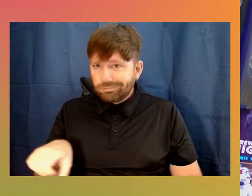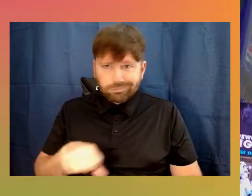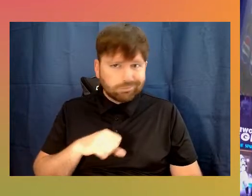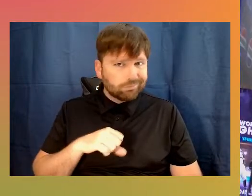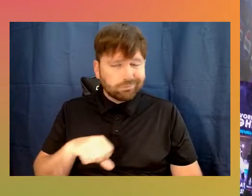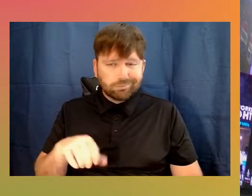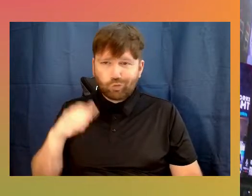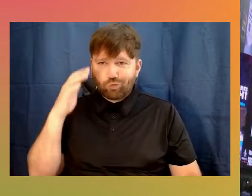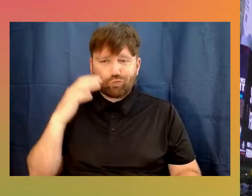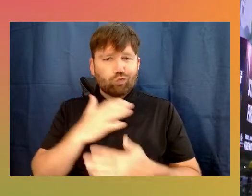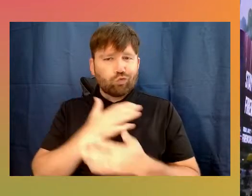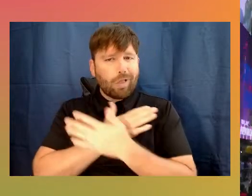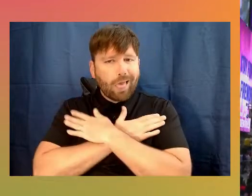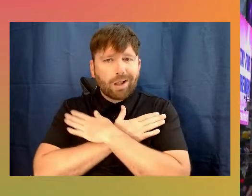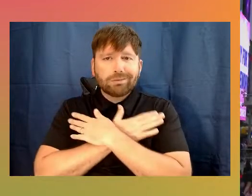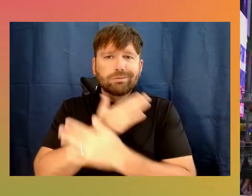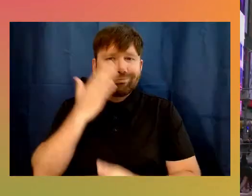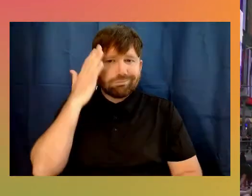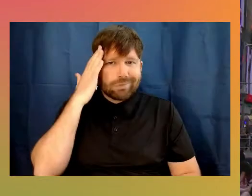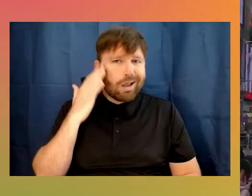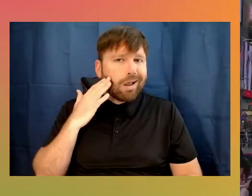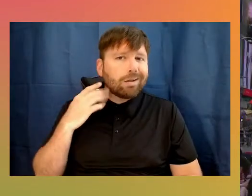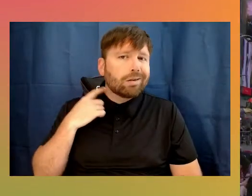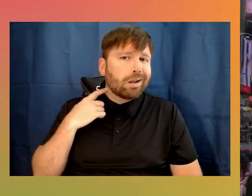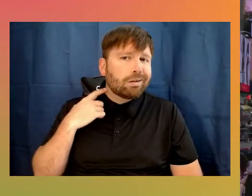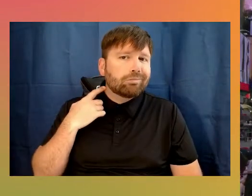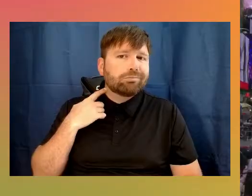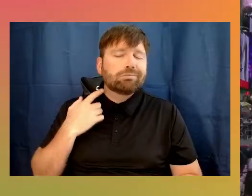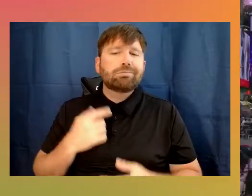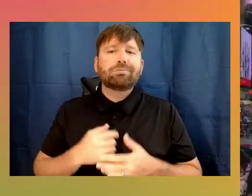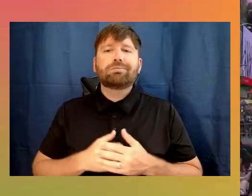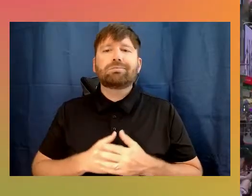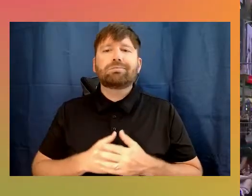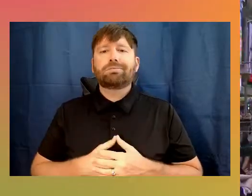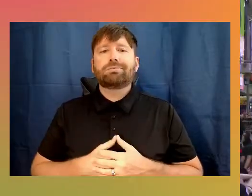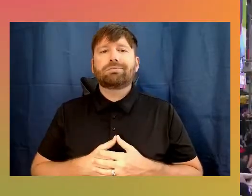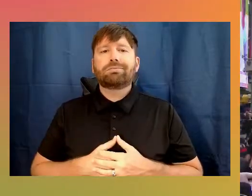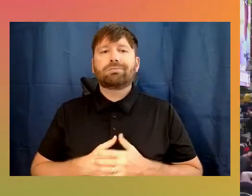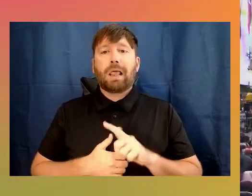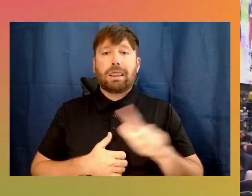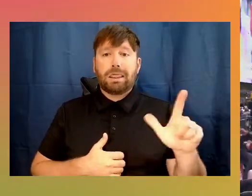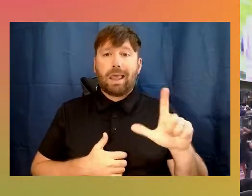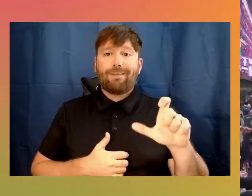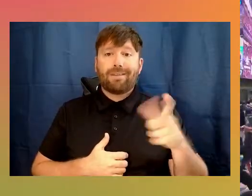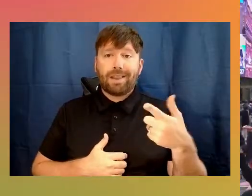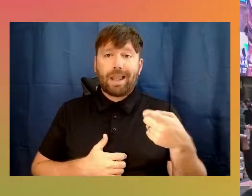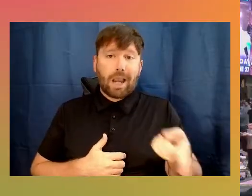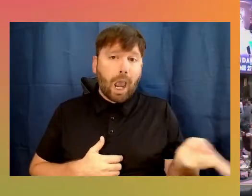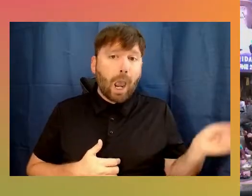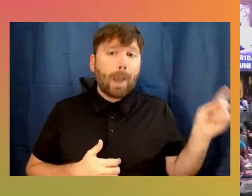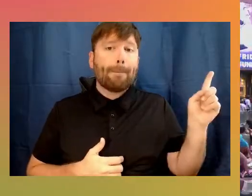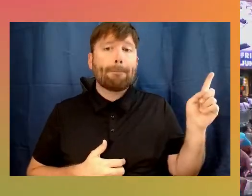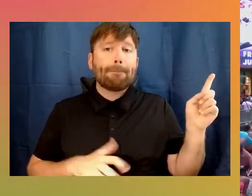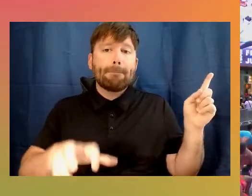DOG. SHAKE THE HEAD YES. NOT THE HEAD NO.